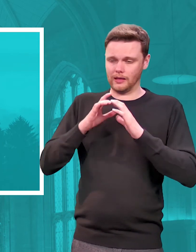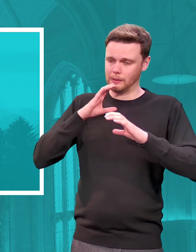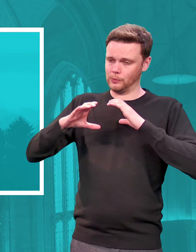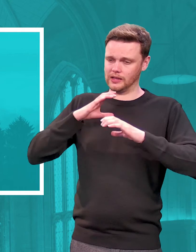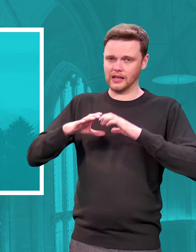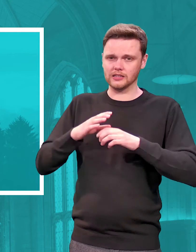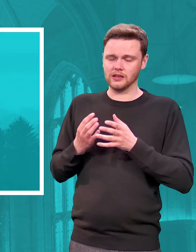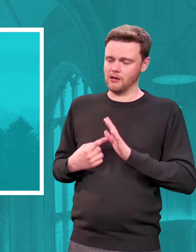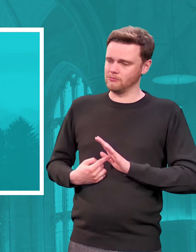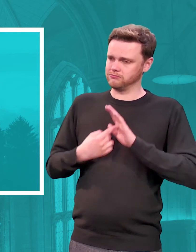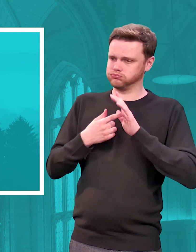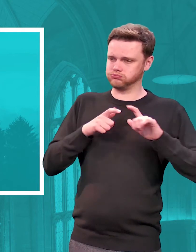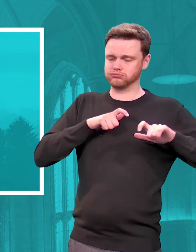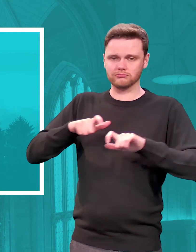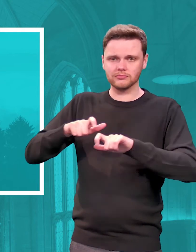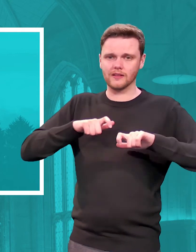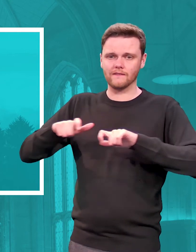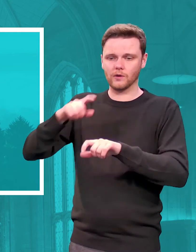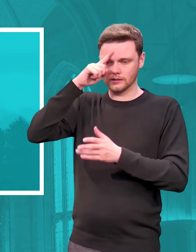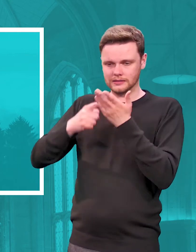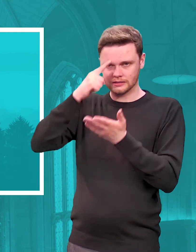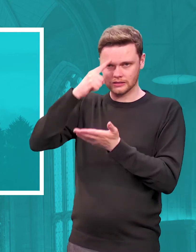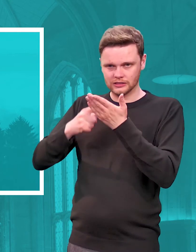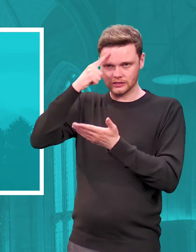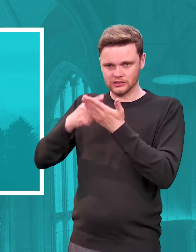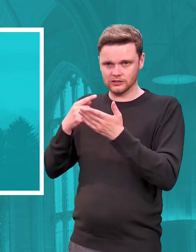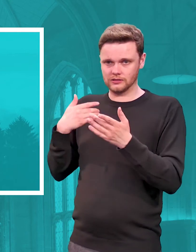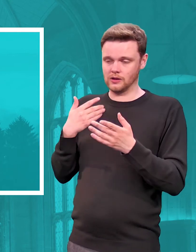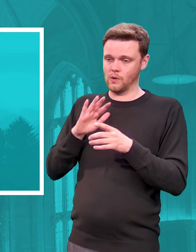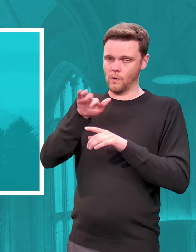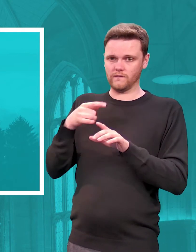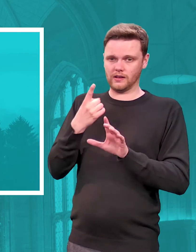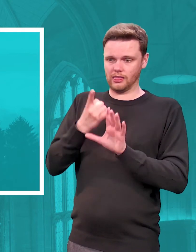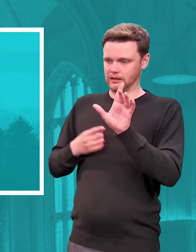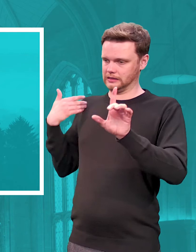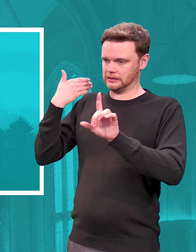to the ongoing decision making of the Church certainly over the past pandemic year.